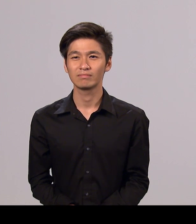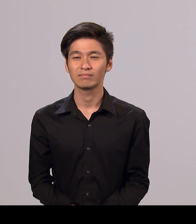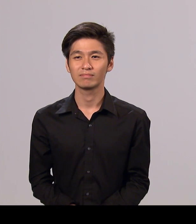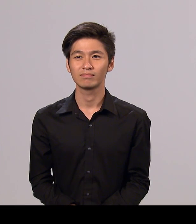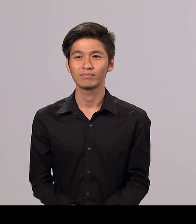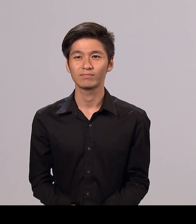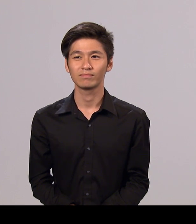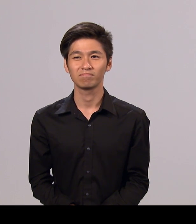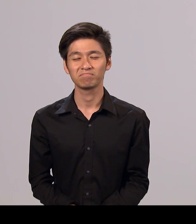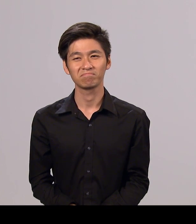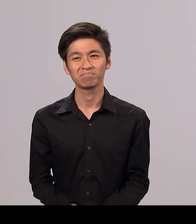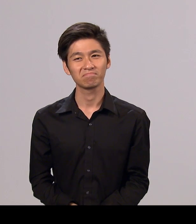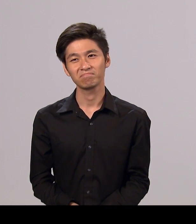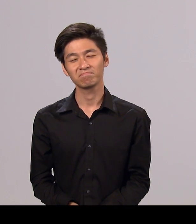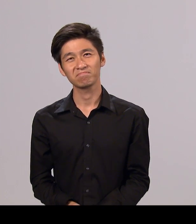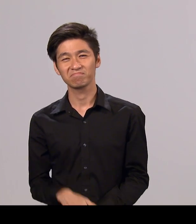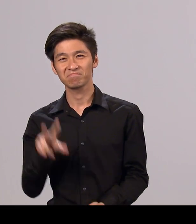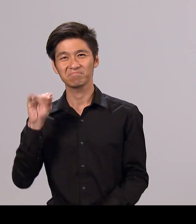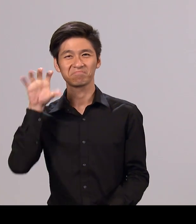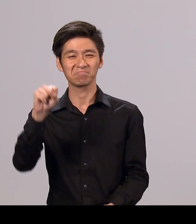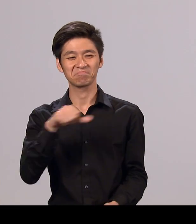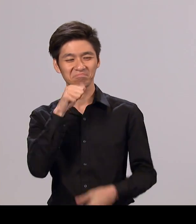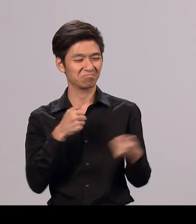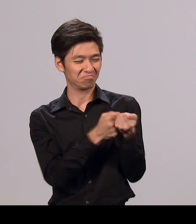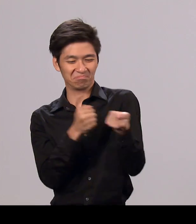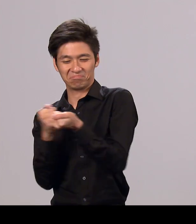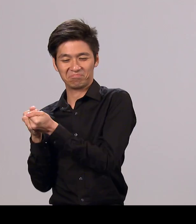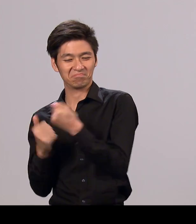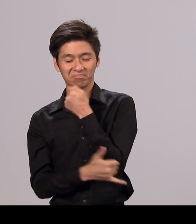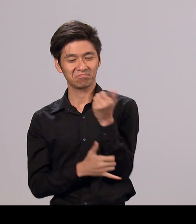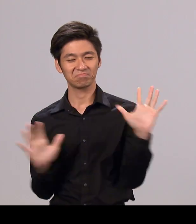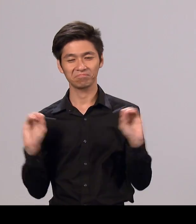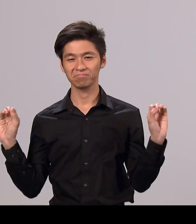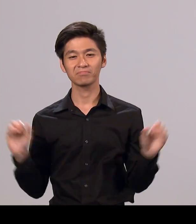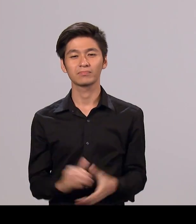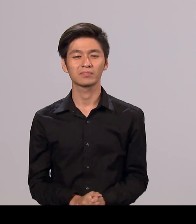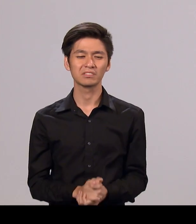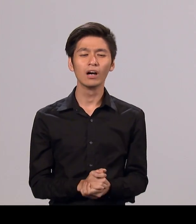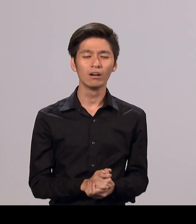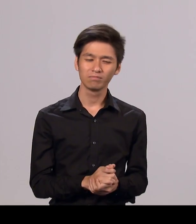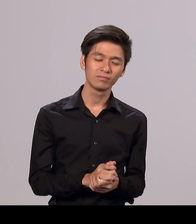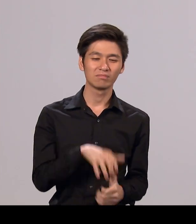We have no claims of our own. We don't take sides on other people's claims. China, Philippines, the other claimants.